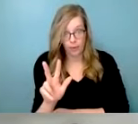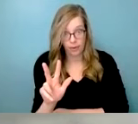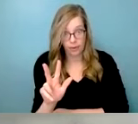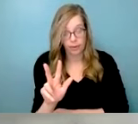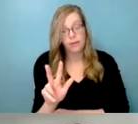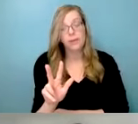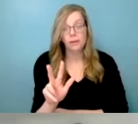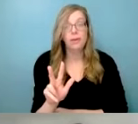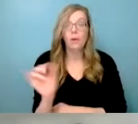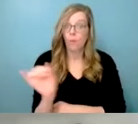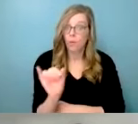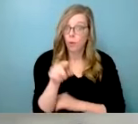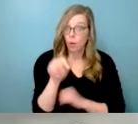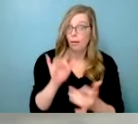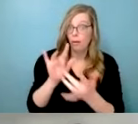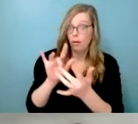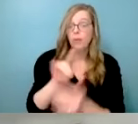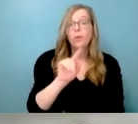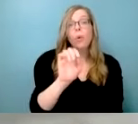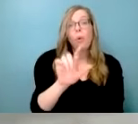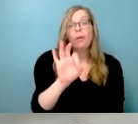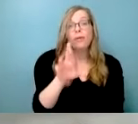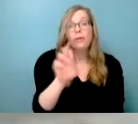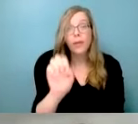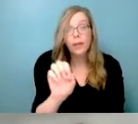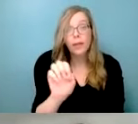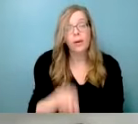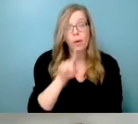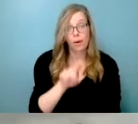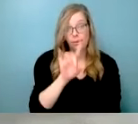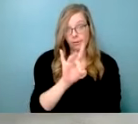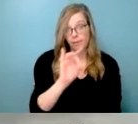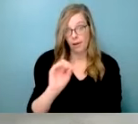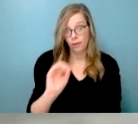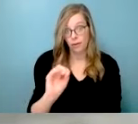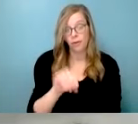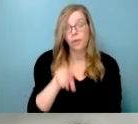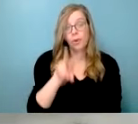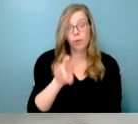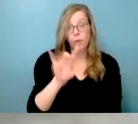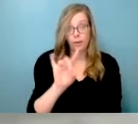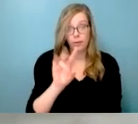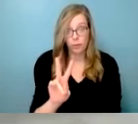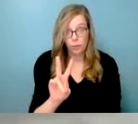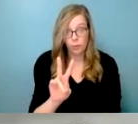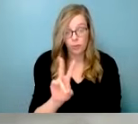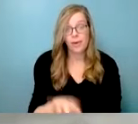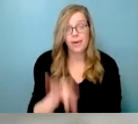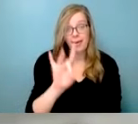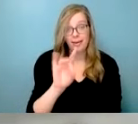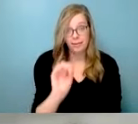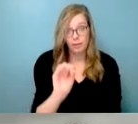you can also contact toll-free at 1-800-282-8069